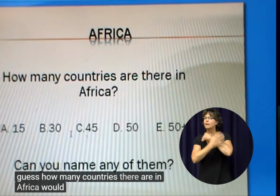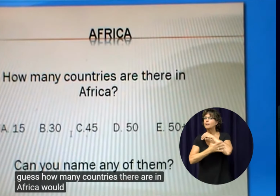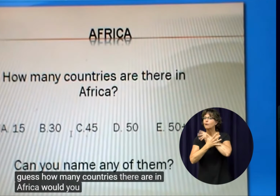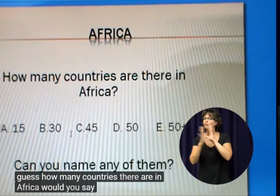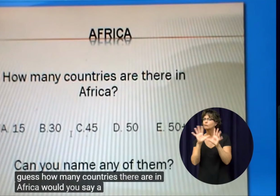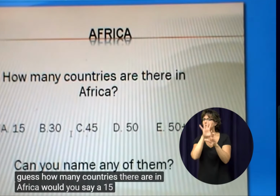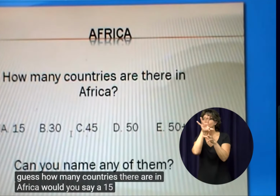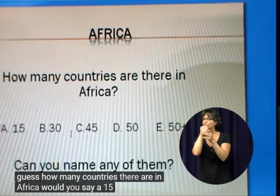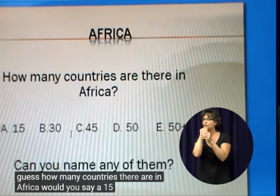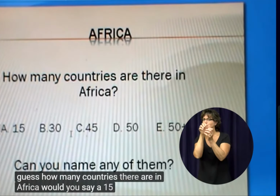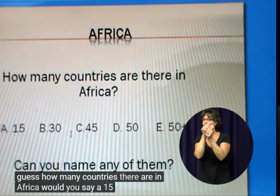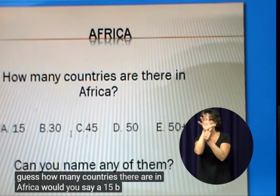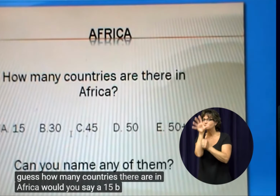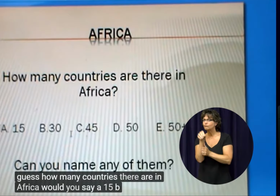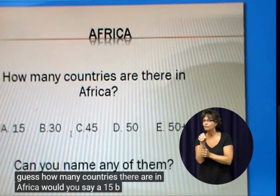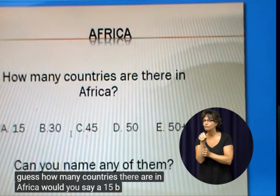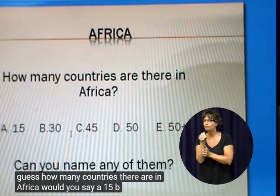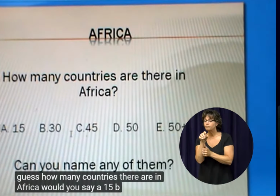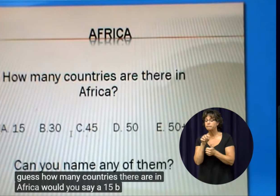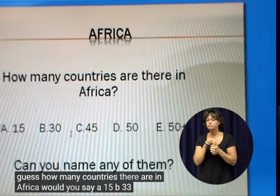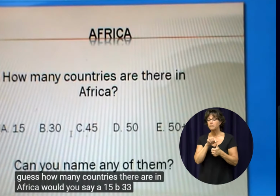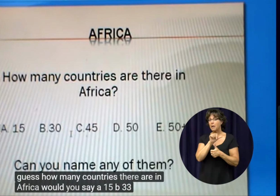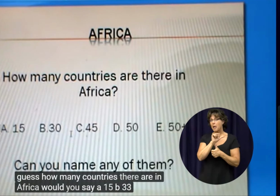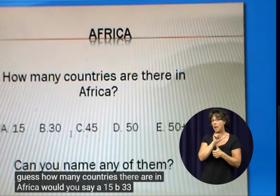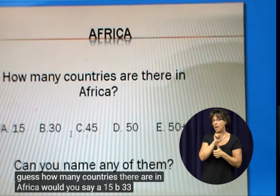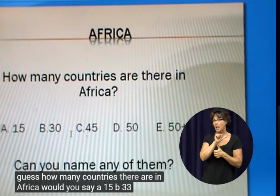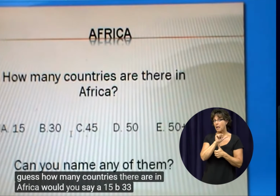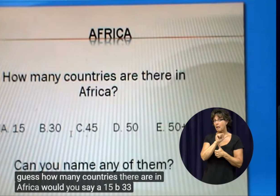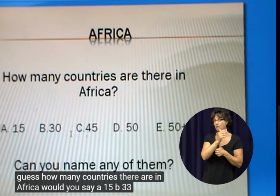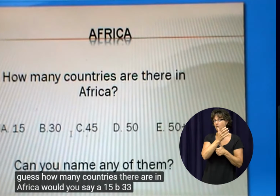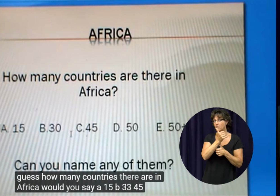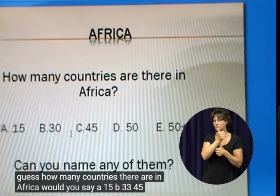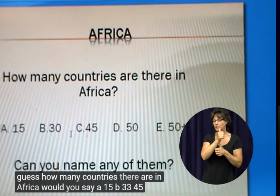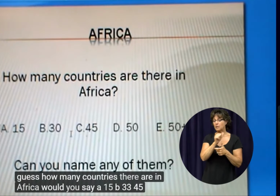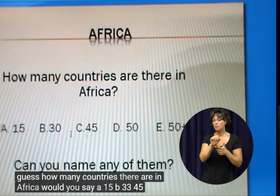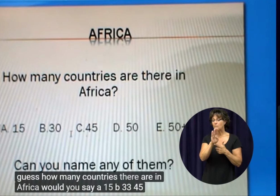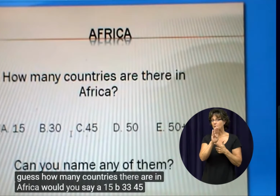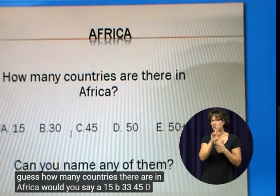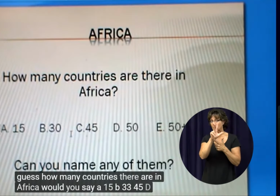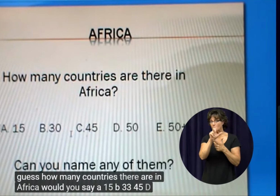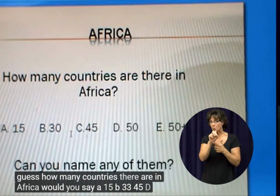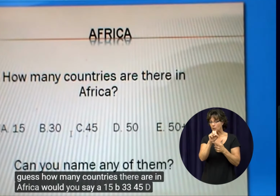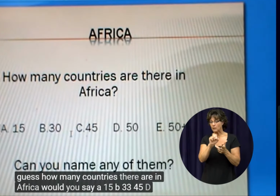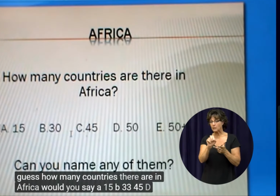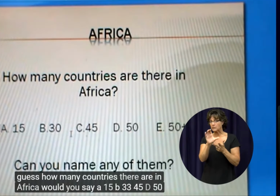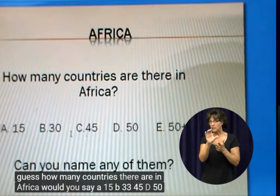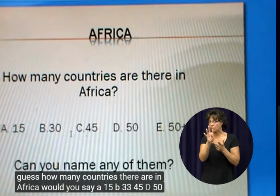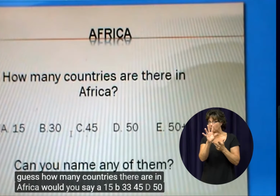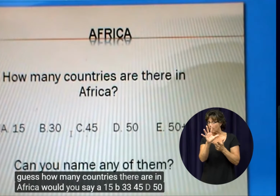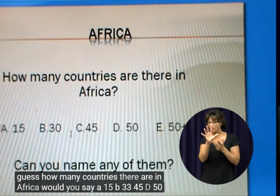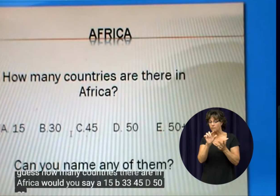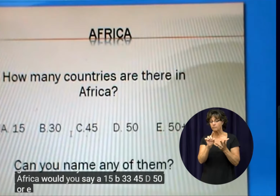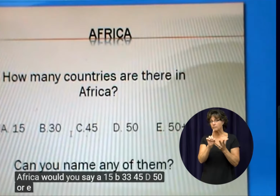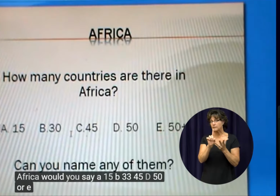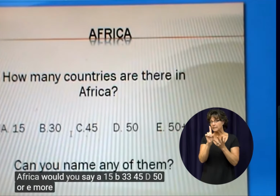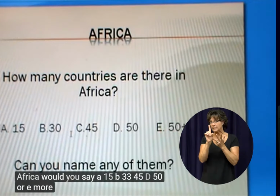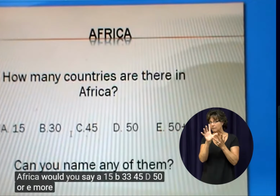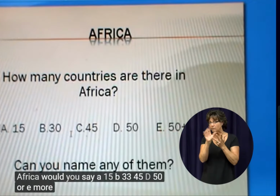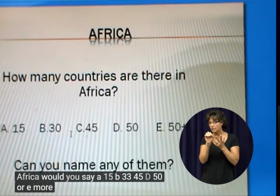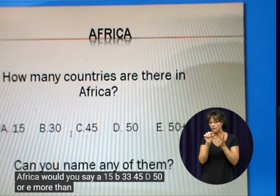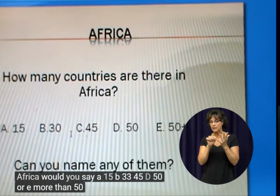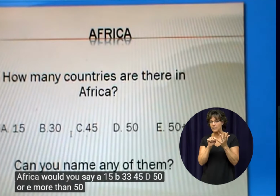Would you say A. 15, B. 30, C. 45, D. 50 or E. More than 50?